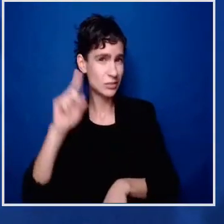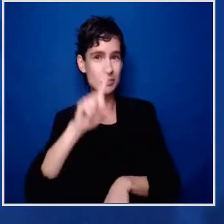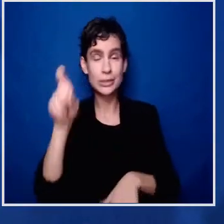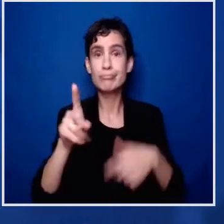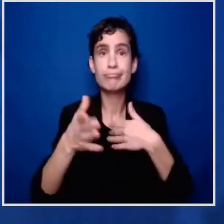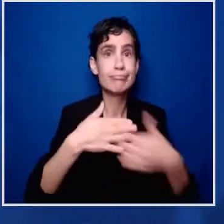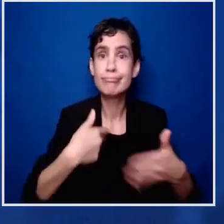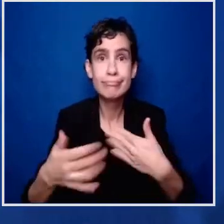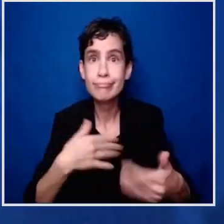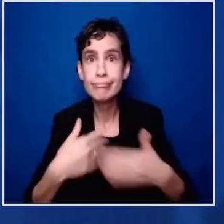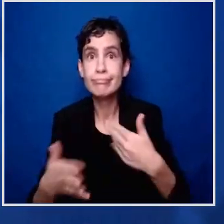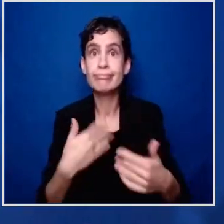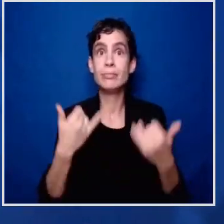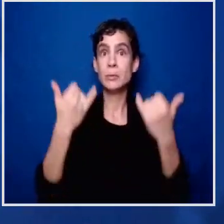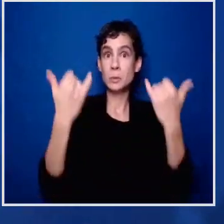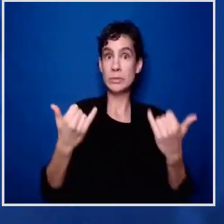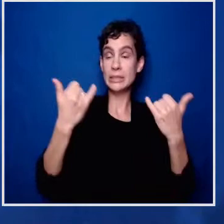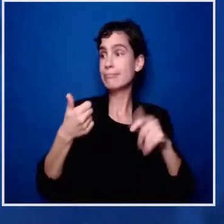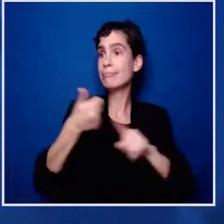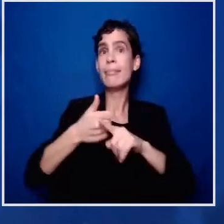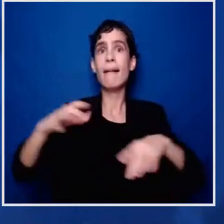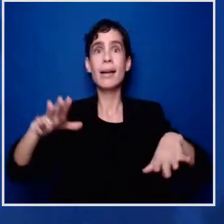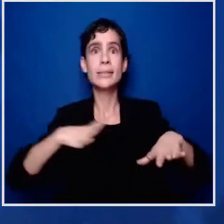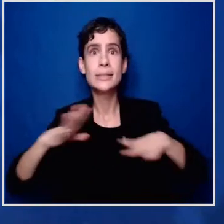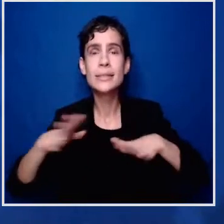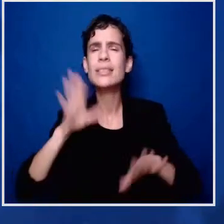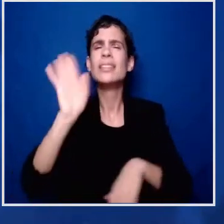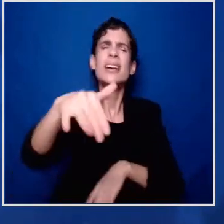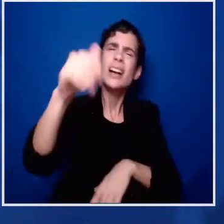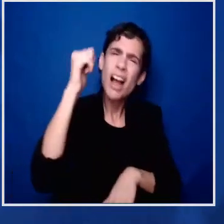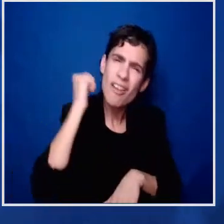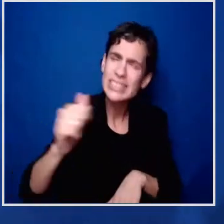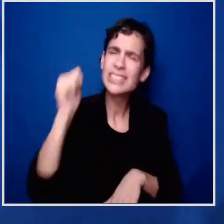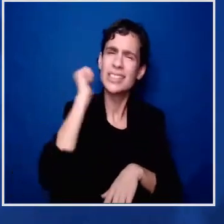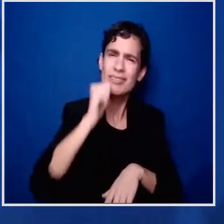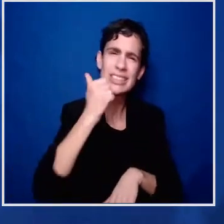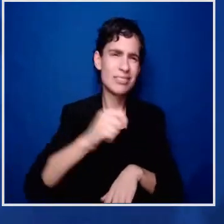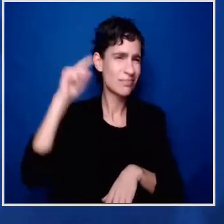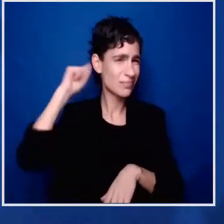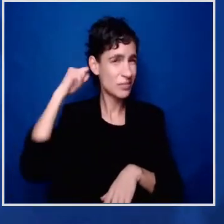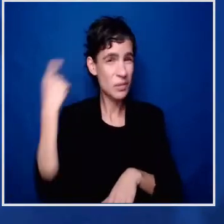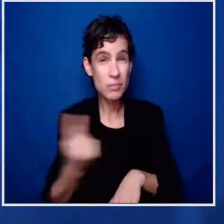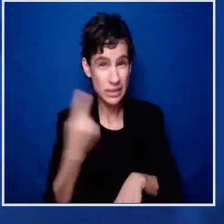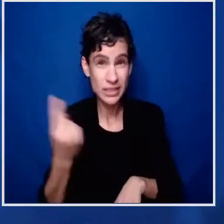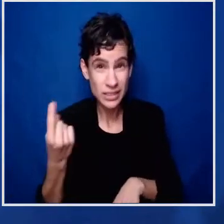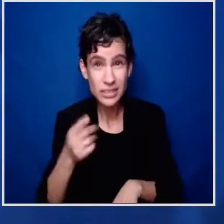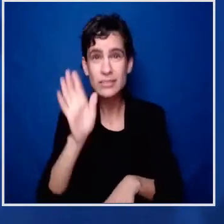LUTHER KING JR. CALLED LIFE'S MOST PERSISTENT AND URGENT. IT IS THE QUESTION THAT AMERICORPS ANSWERS ON MLK DAY AND THROUGHOUT THE YEAR. MOBILIZING THE TALENT AND